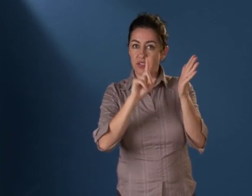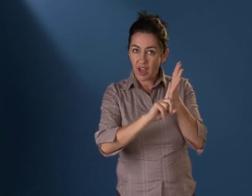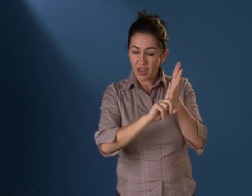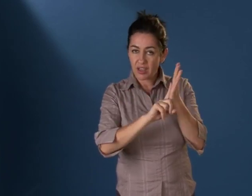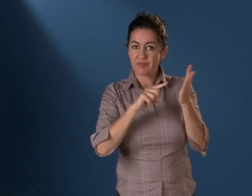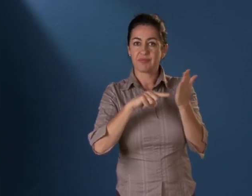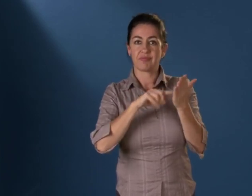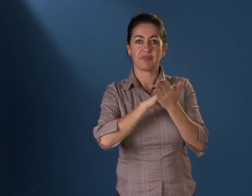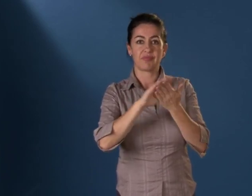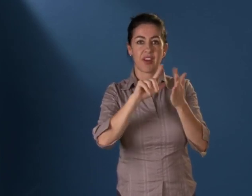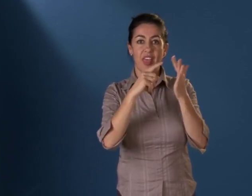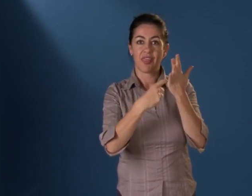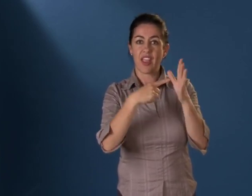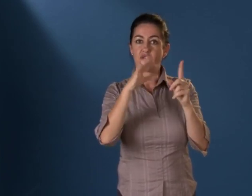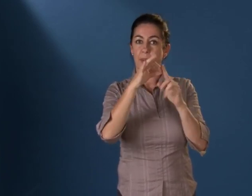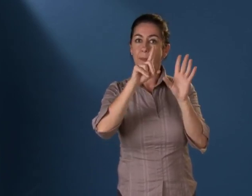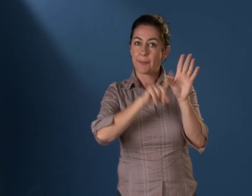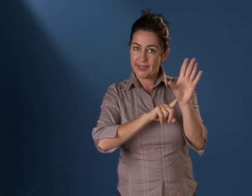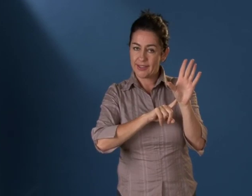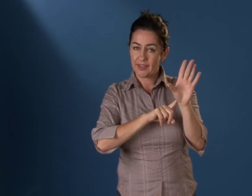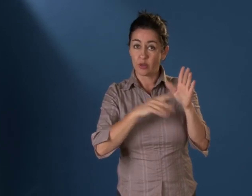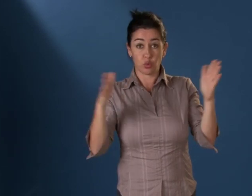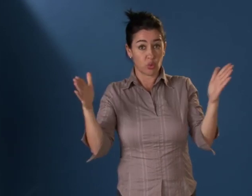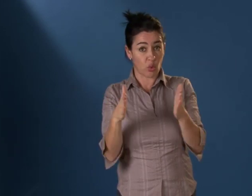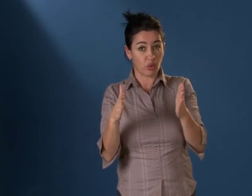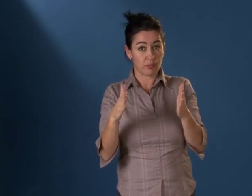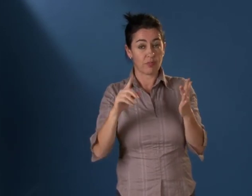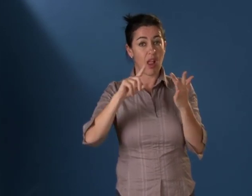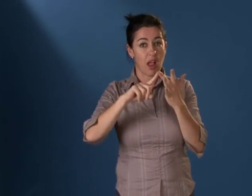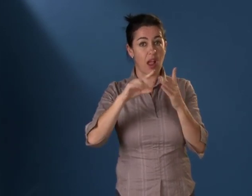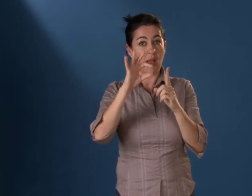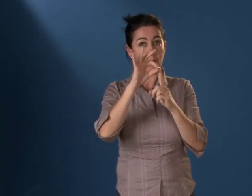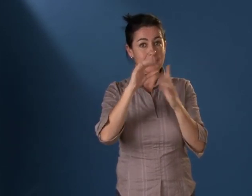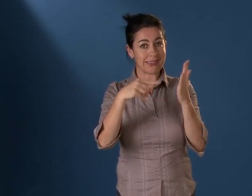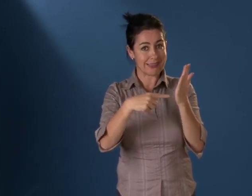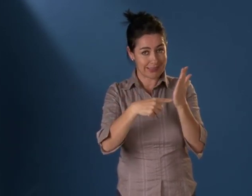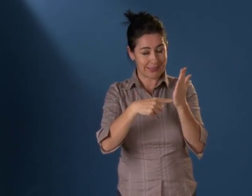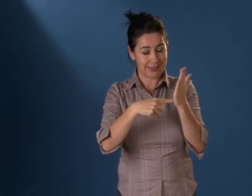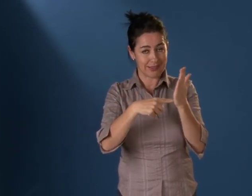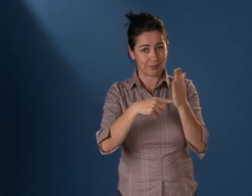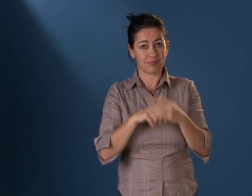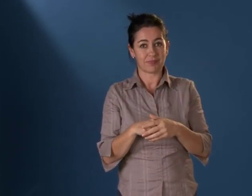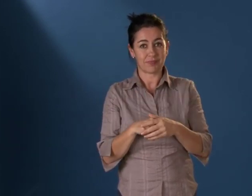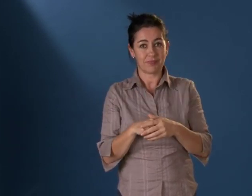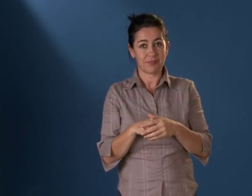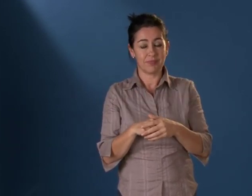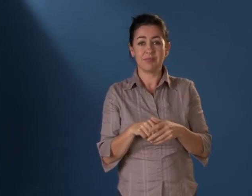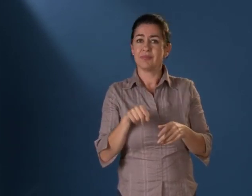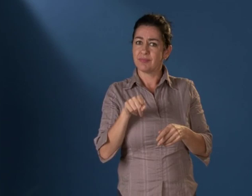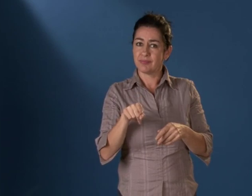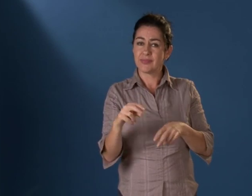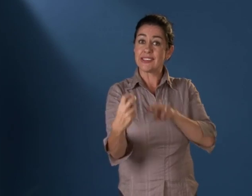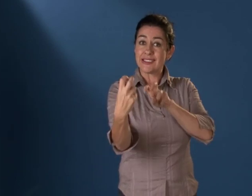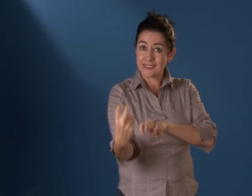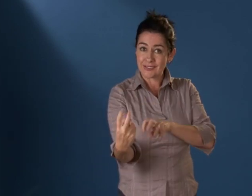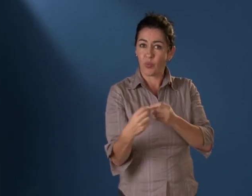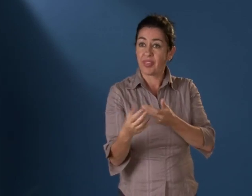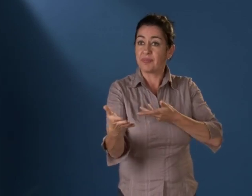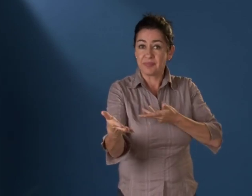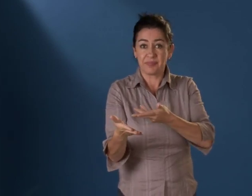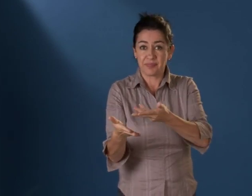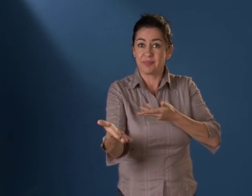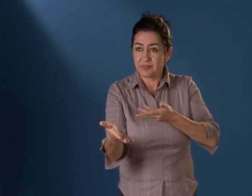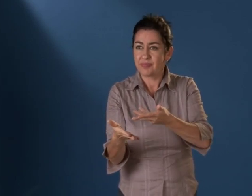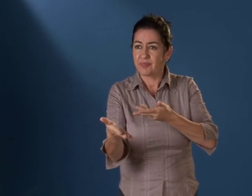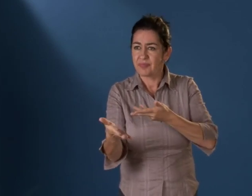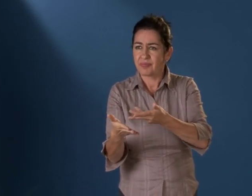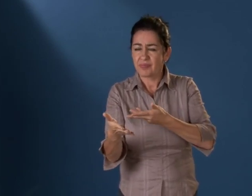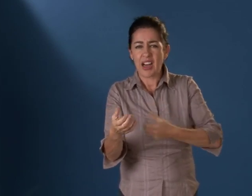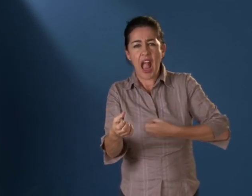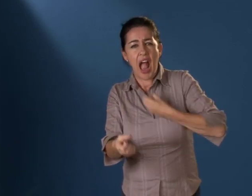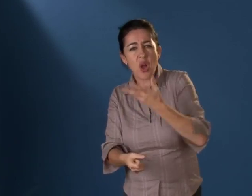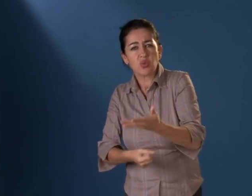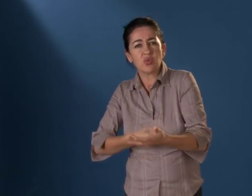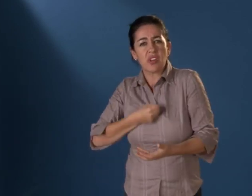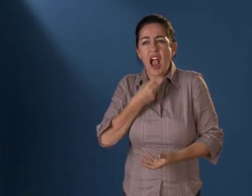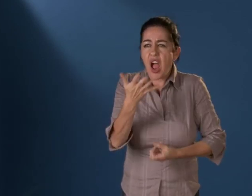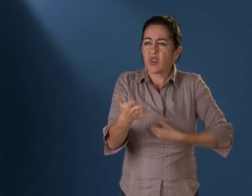also referred to as IPT. The way we get along with others is important to how we feel. Interpersonal